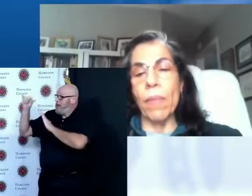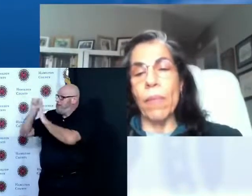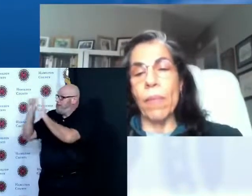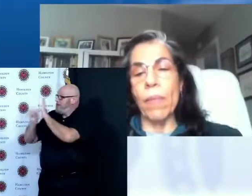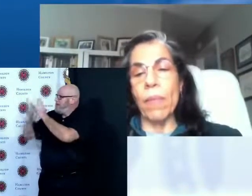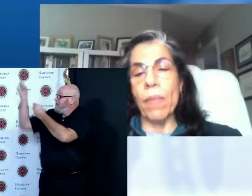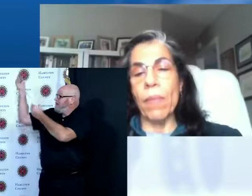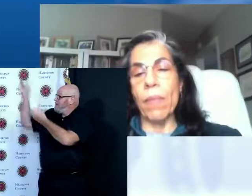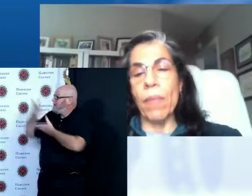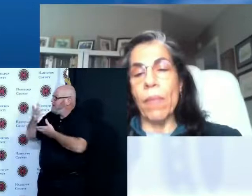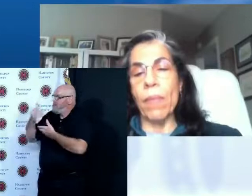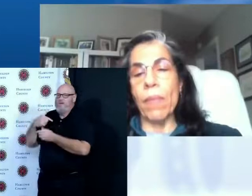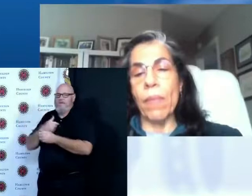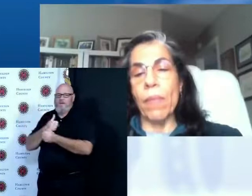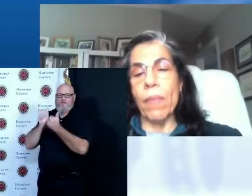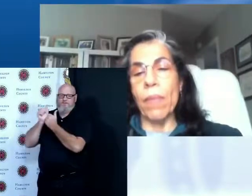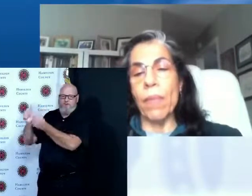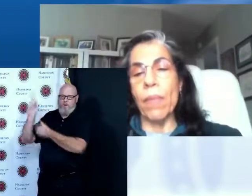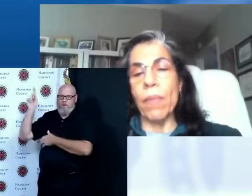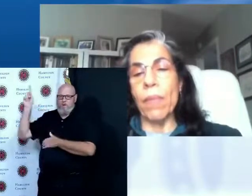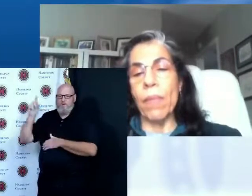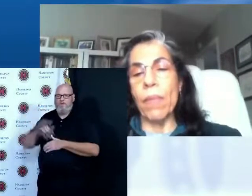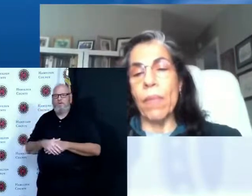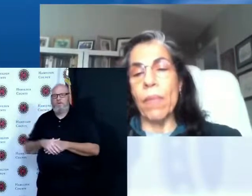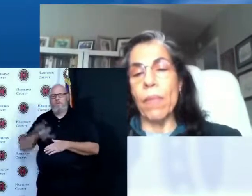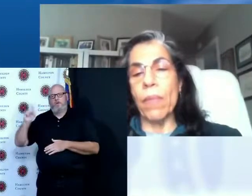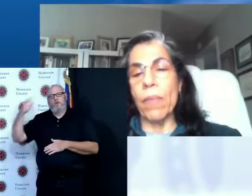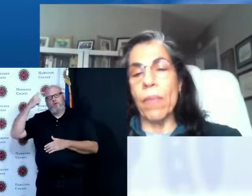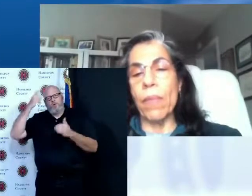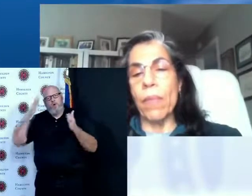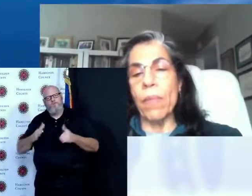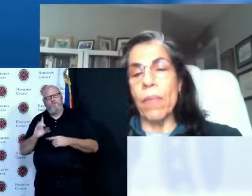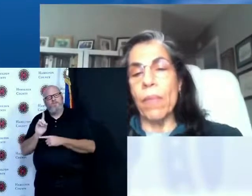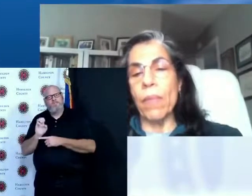you know he's using medical evidence he's talking to experts he's doing the best he can